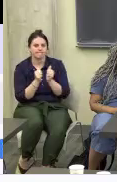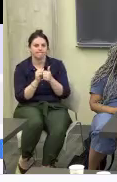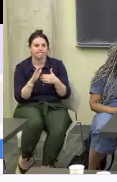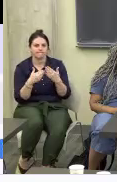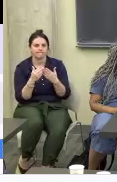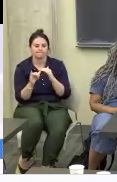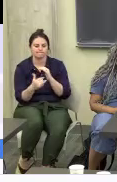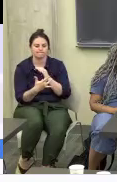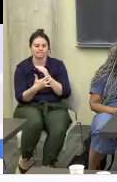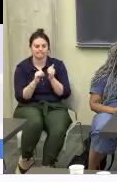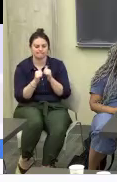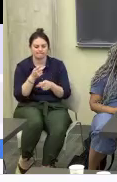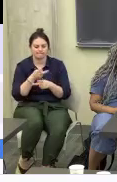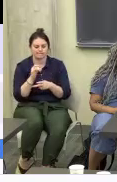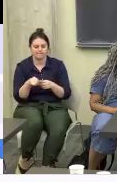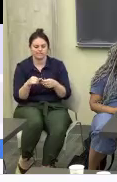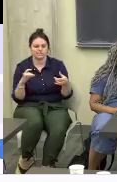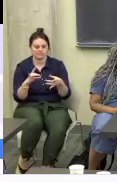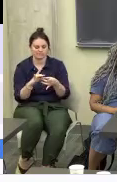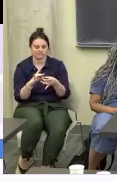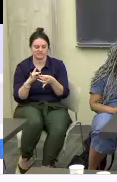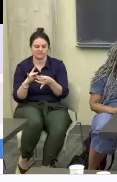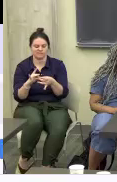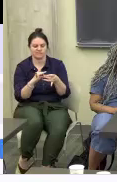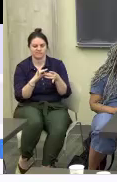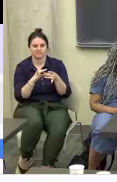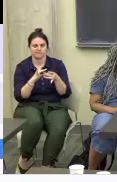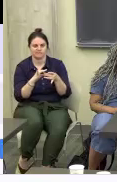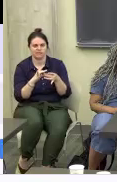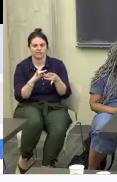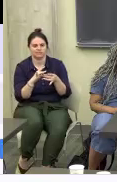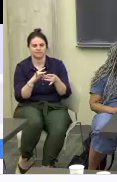how do we really keep that forward? And then to bring in Zuby's point, I think that's